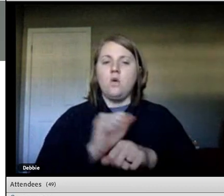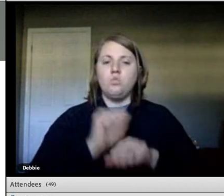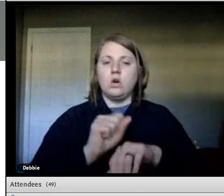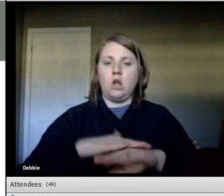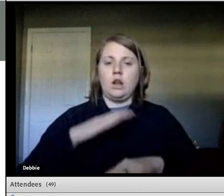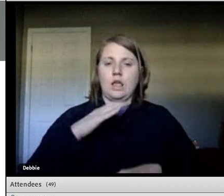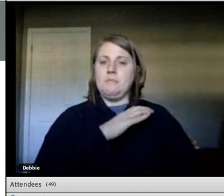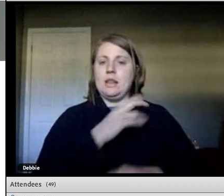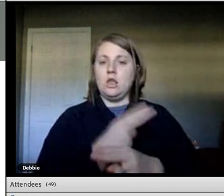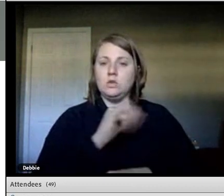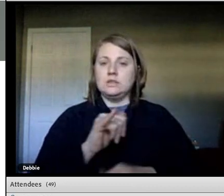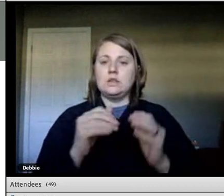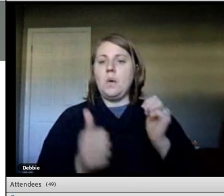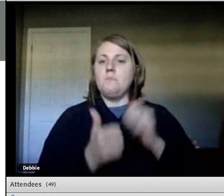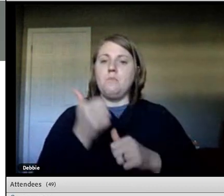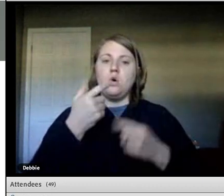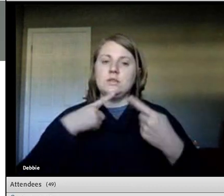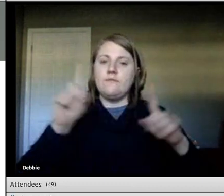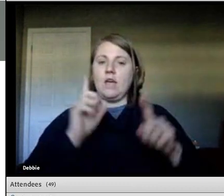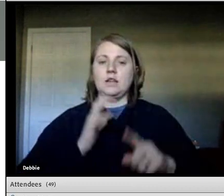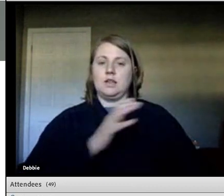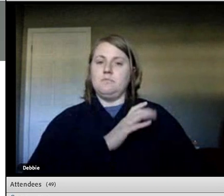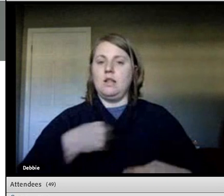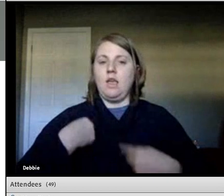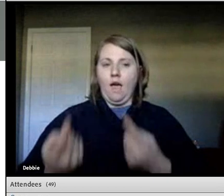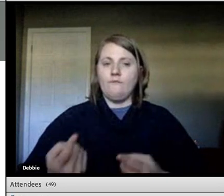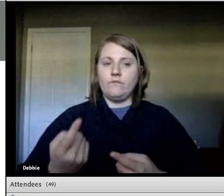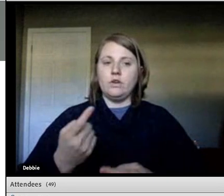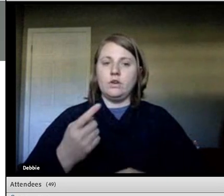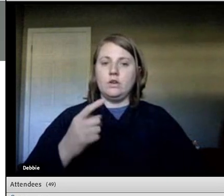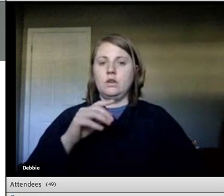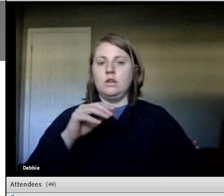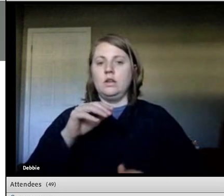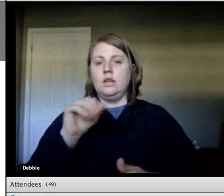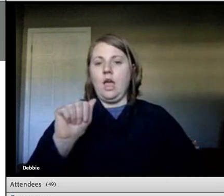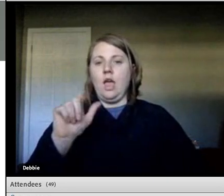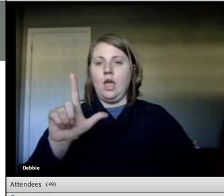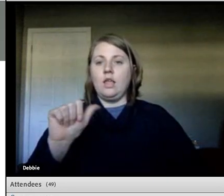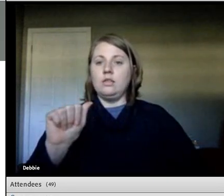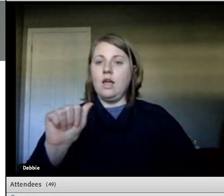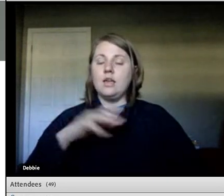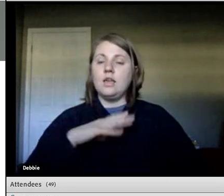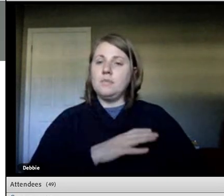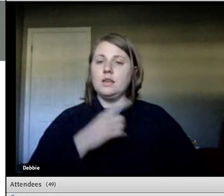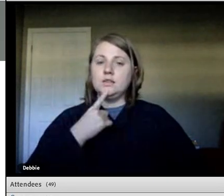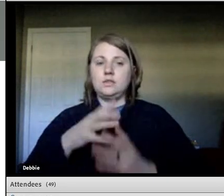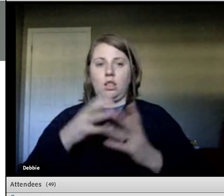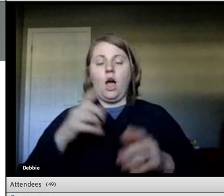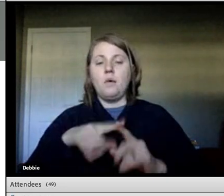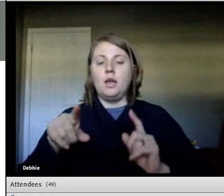I've ever been on. It was an ALA committee, so that says a lot. Every meeting we would open this up